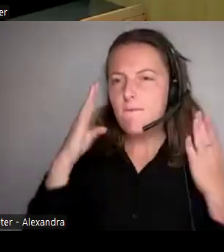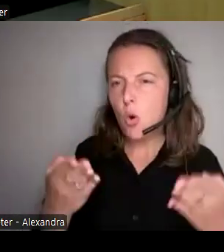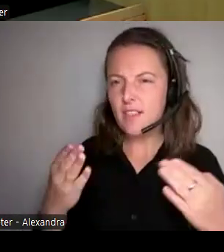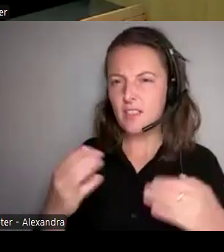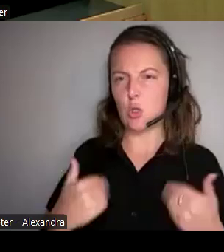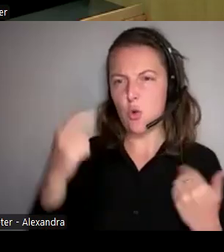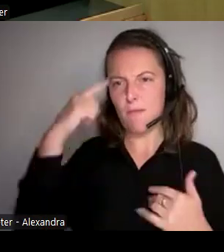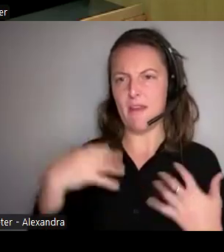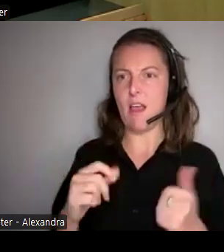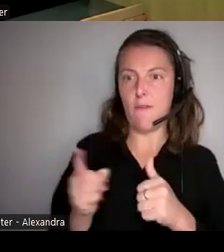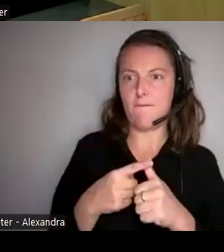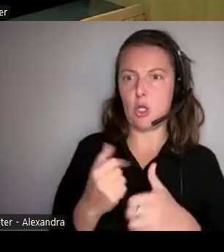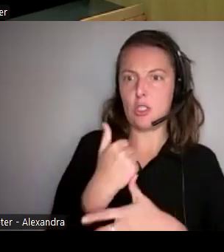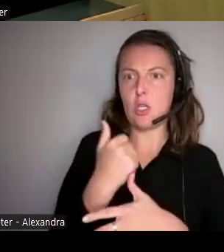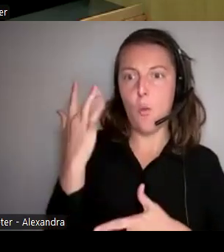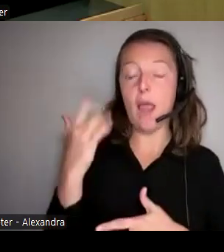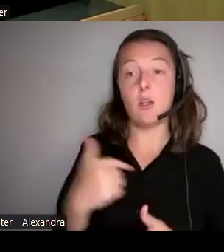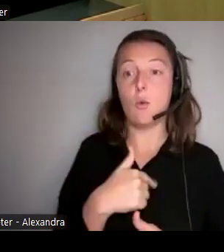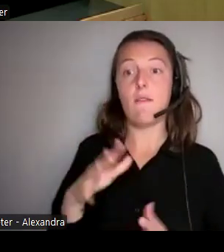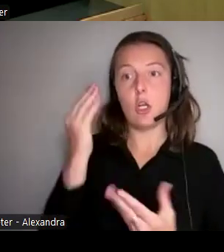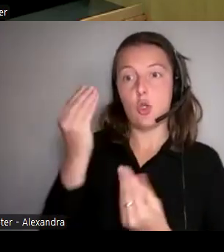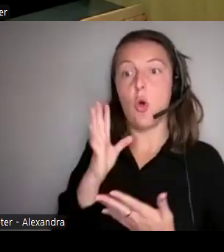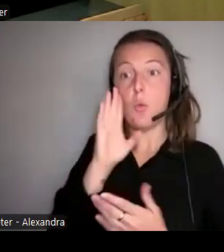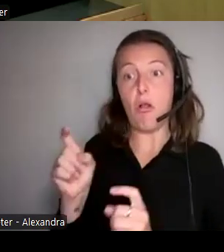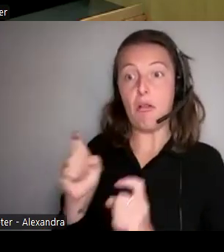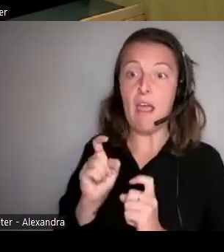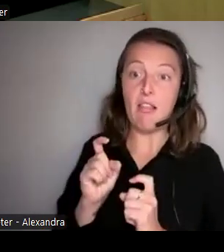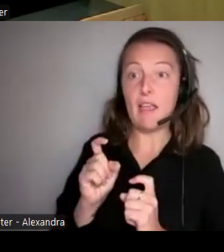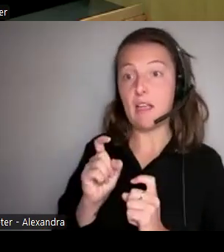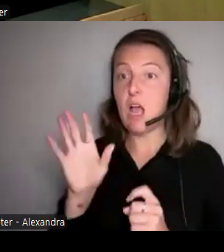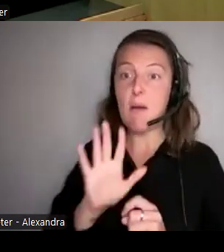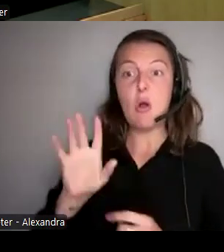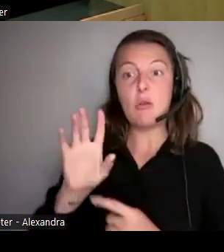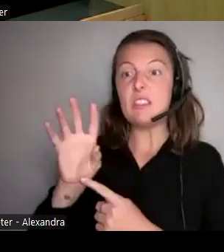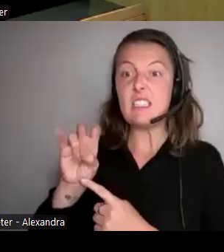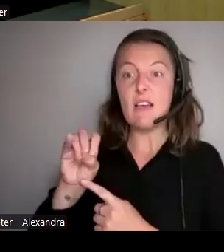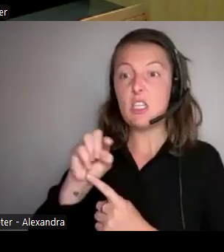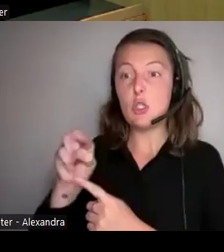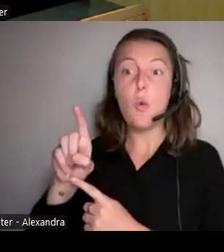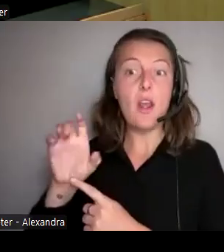first is because we were being told we were going to get about 100 to 70 to hundred million dollars